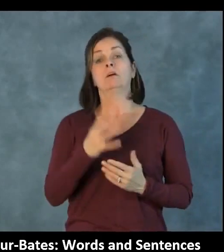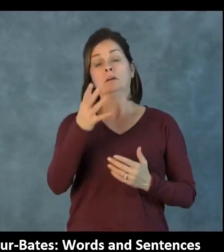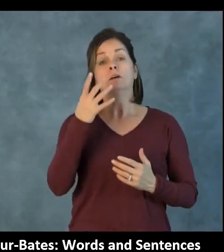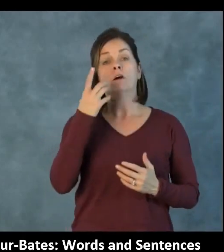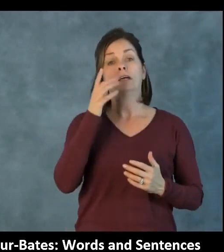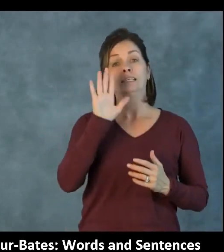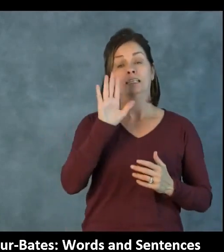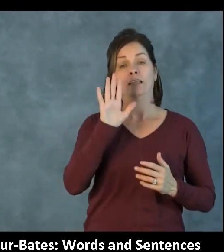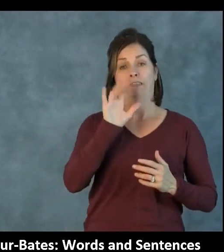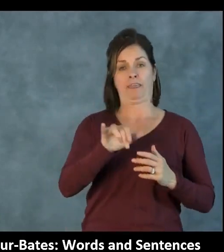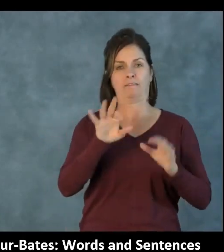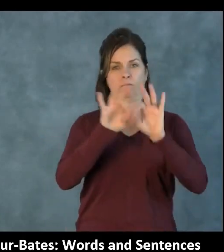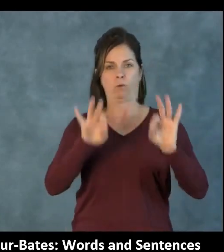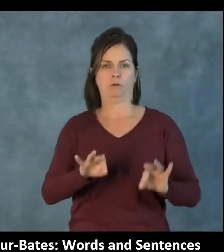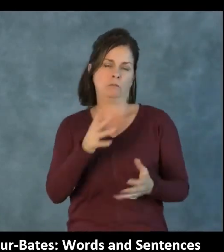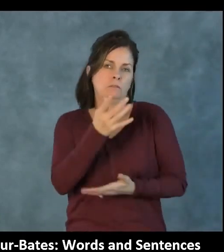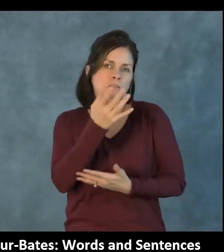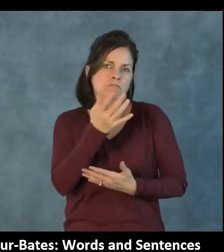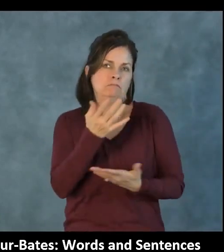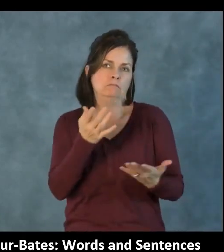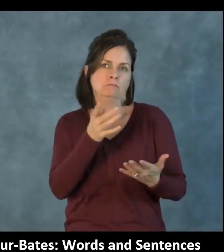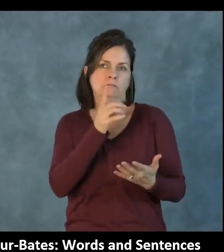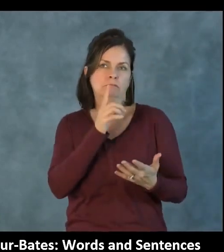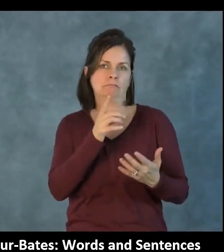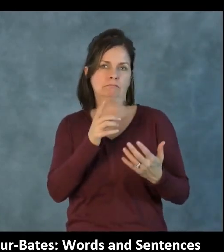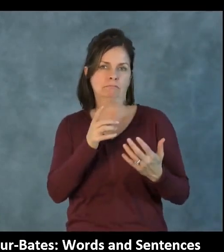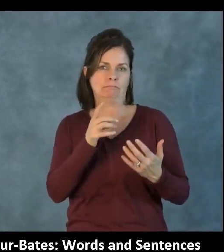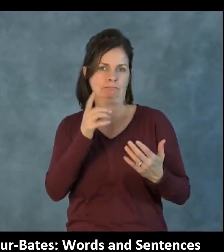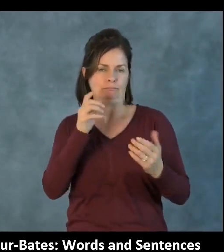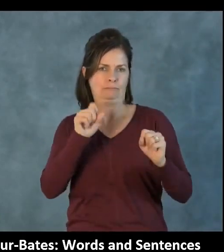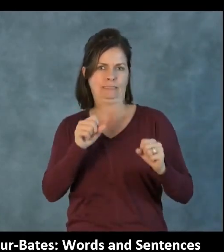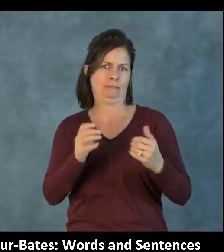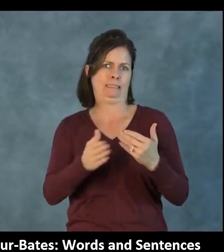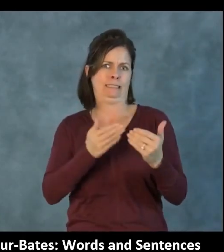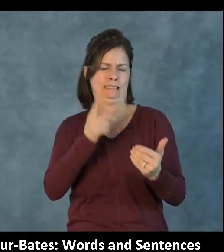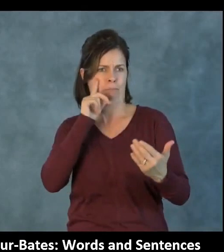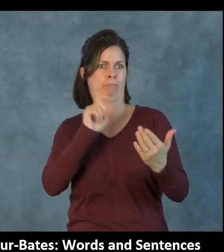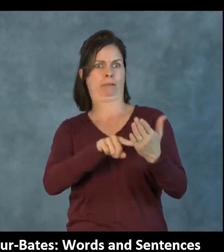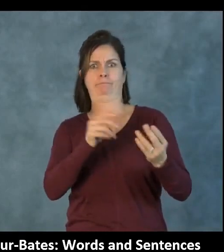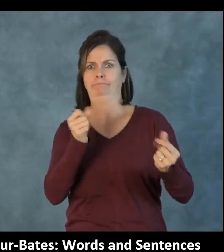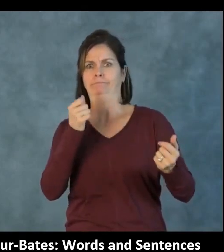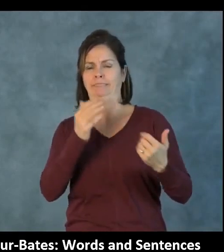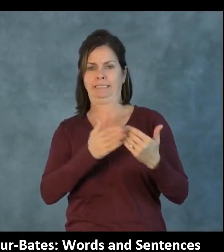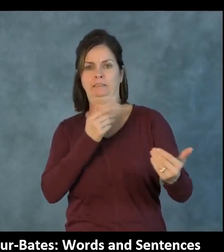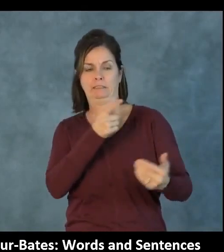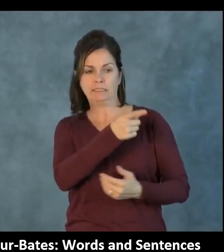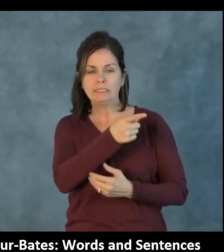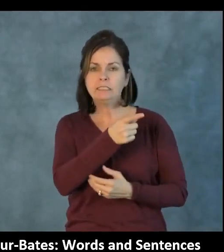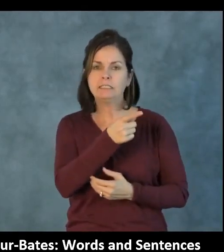On his form, it's kind of easy because we can see he's actually talking about all